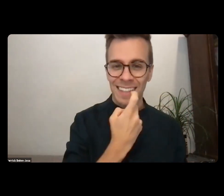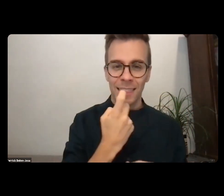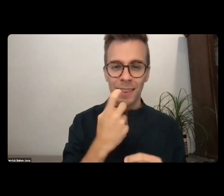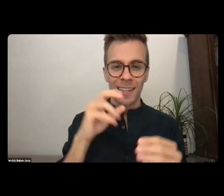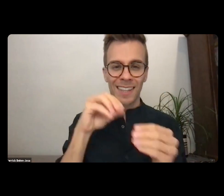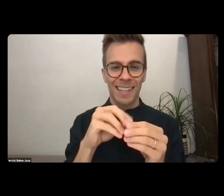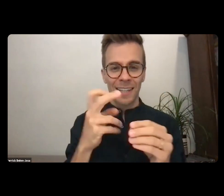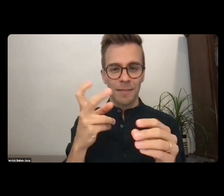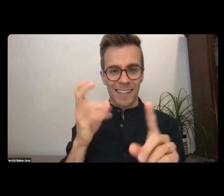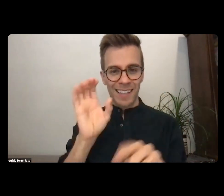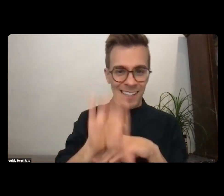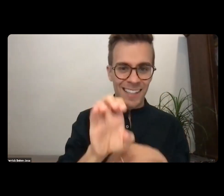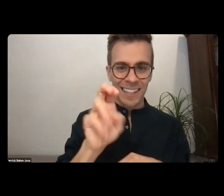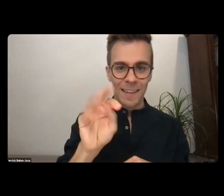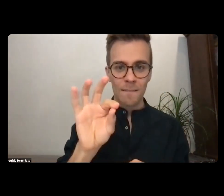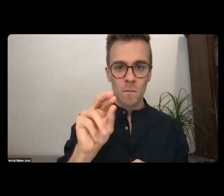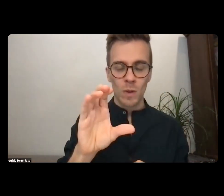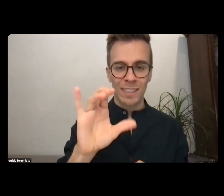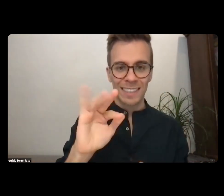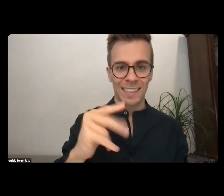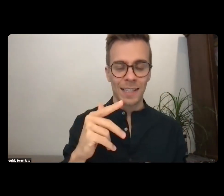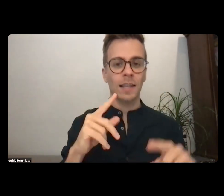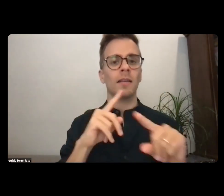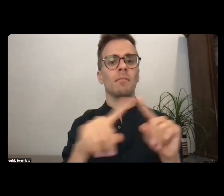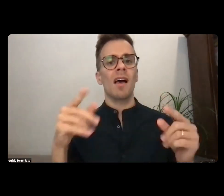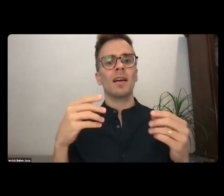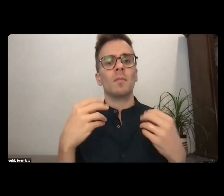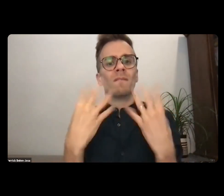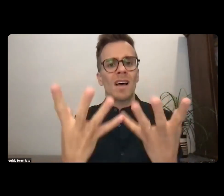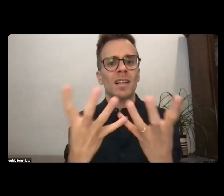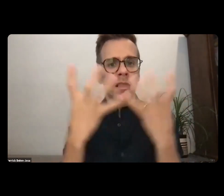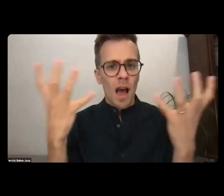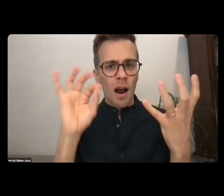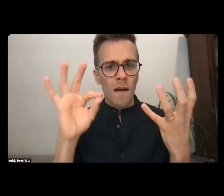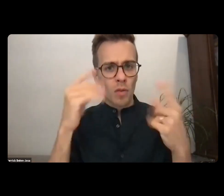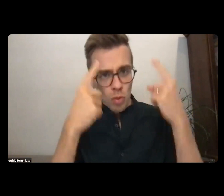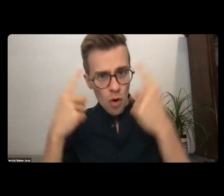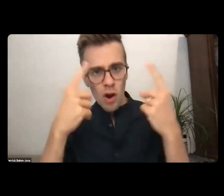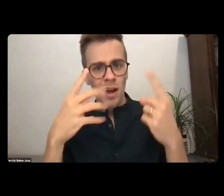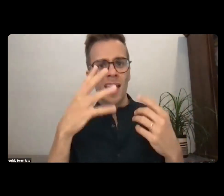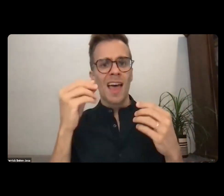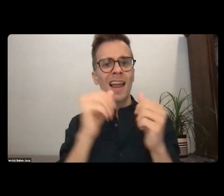And, right now, it doesn't have a lot of teeth, in terms of enforcement, but it does provide